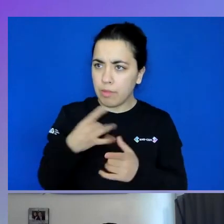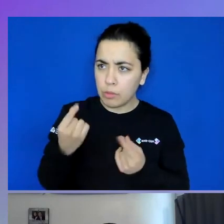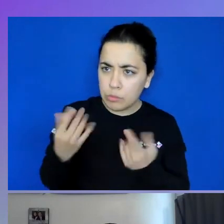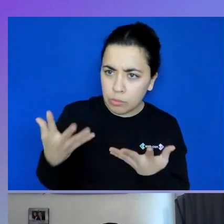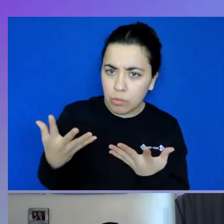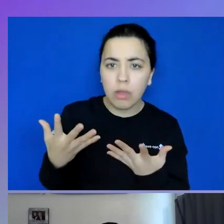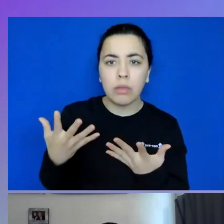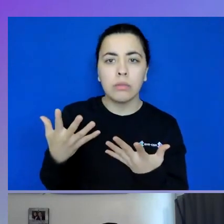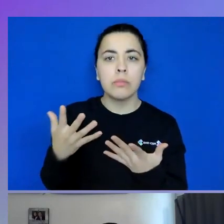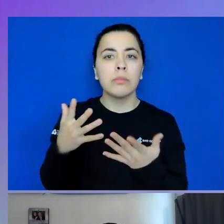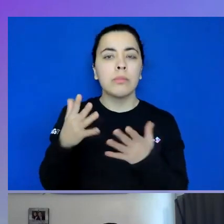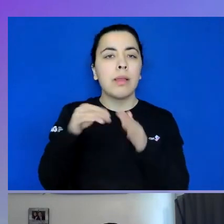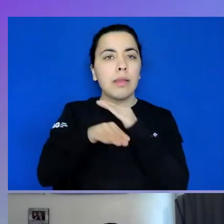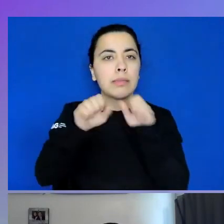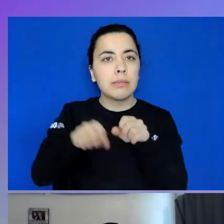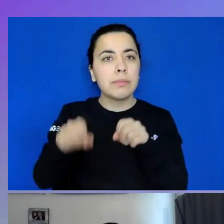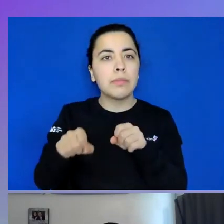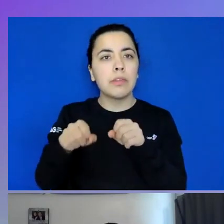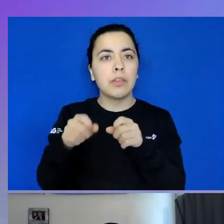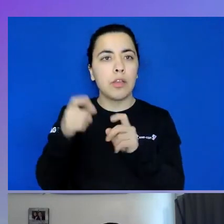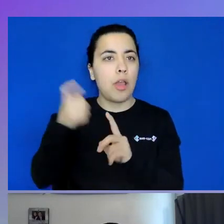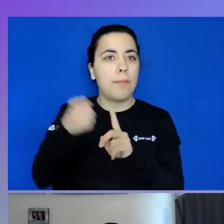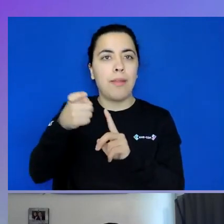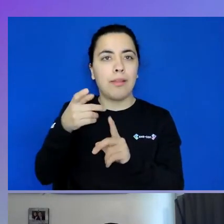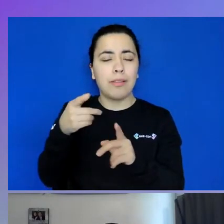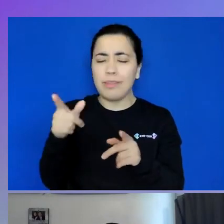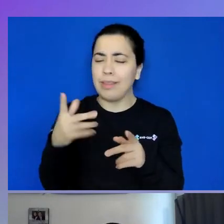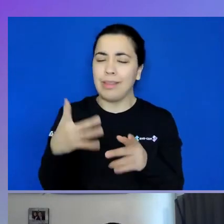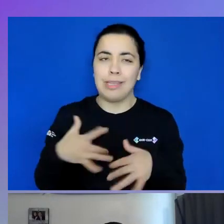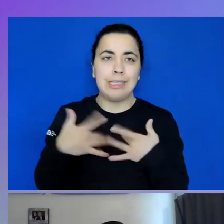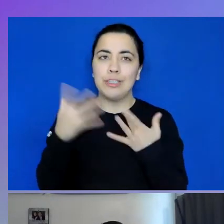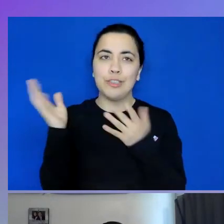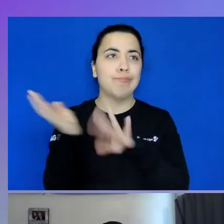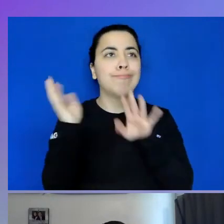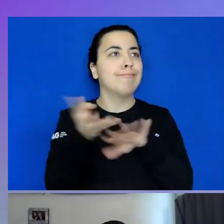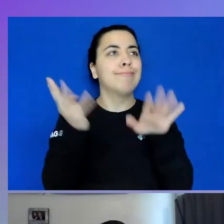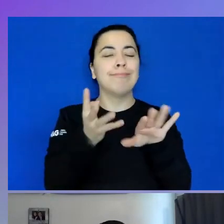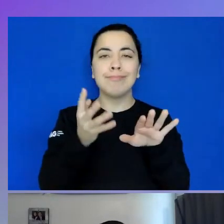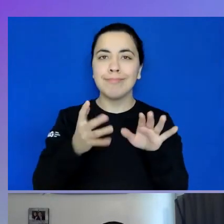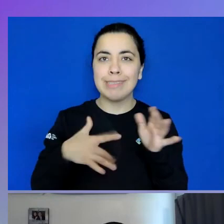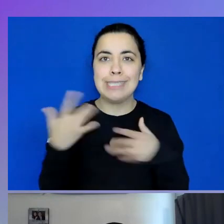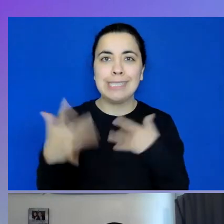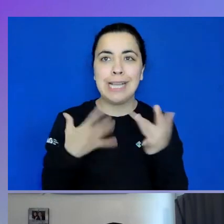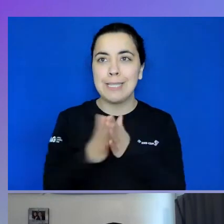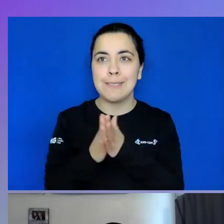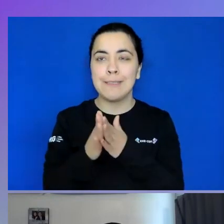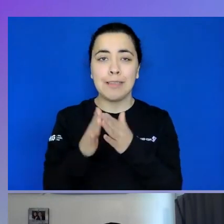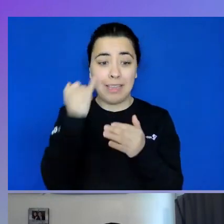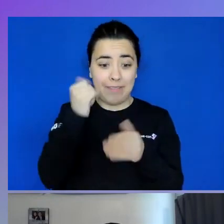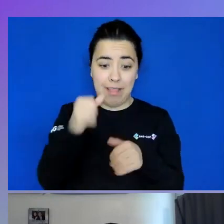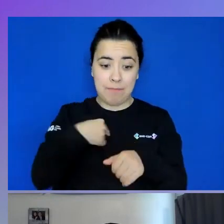their CI CD pipeline. They get excited about automating things that would otherwise have to be, uh, manually done. Uh, but also